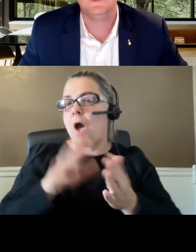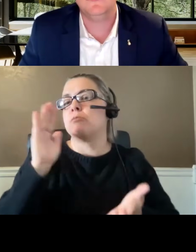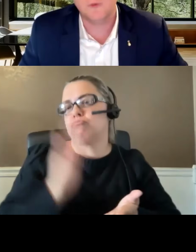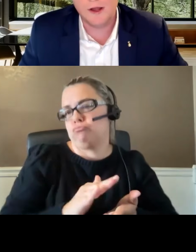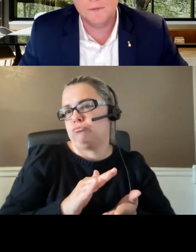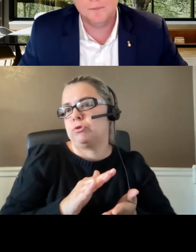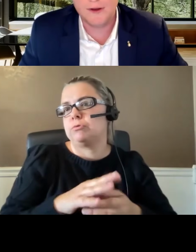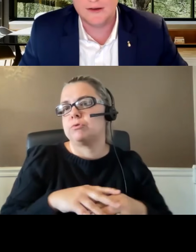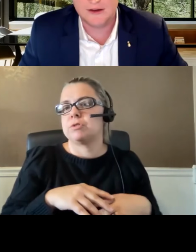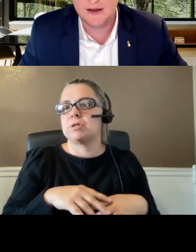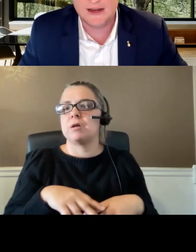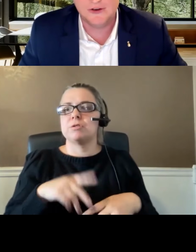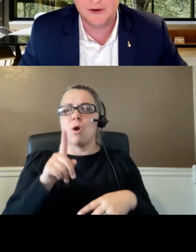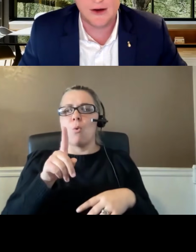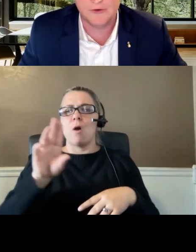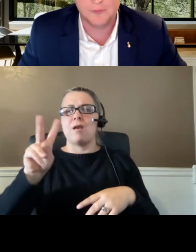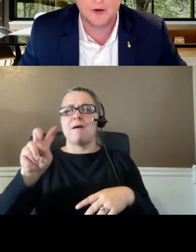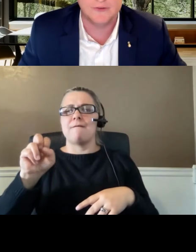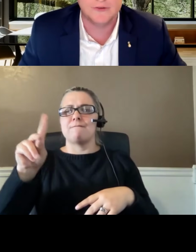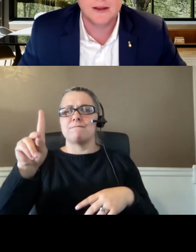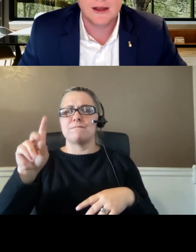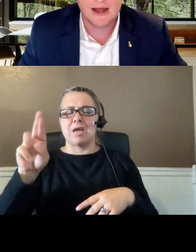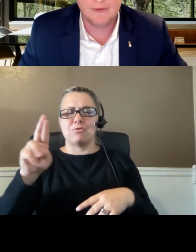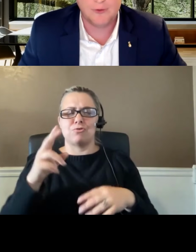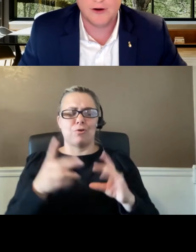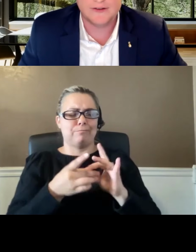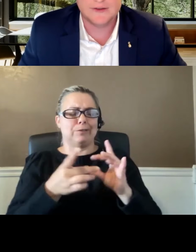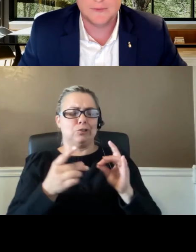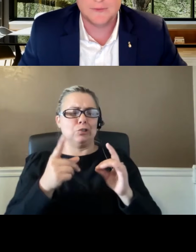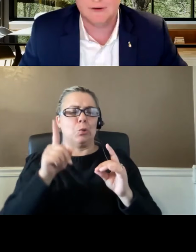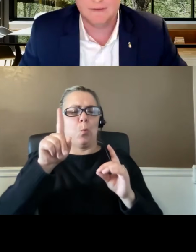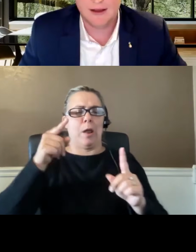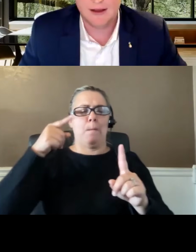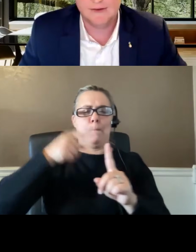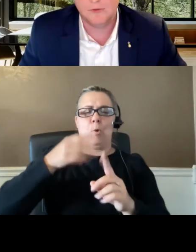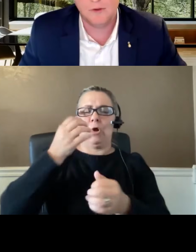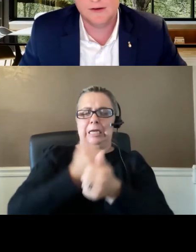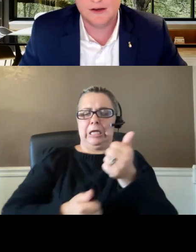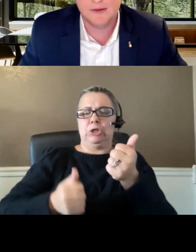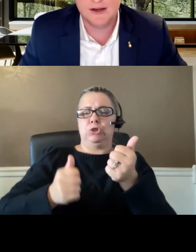account for one point in each of our Sprints for accessibility and I said well, what can you give